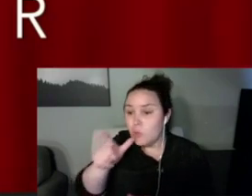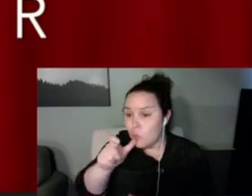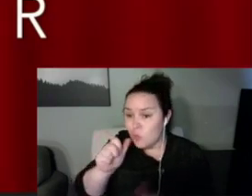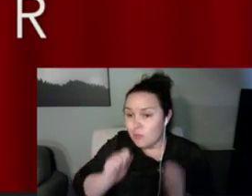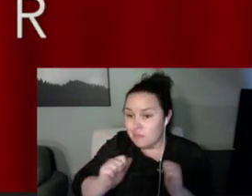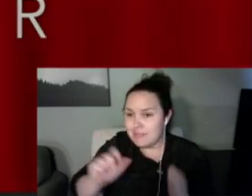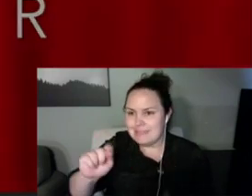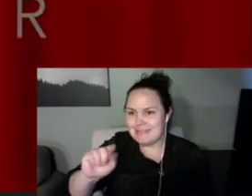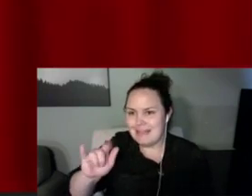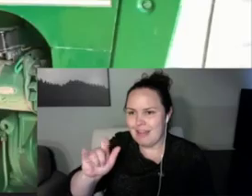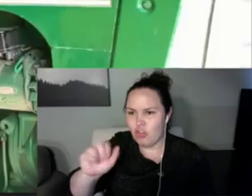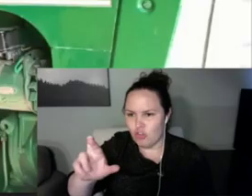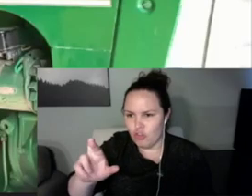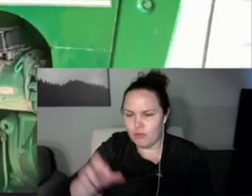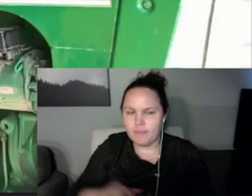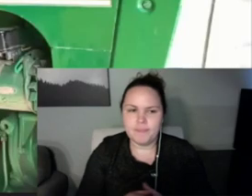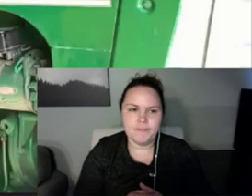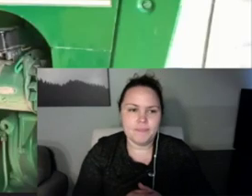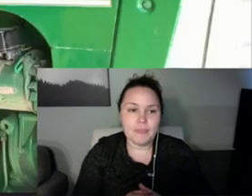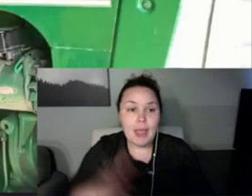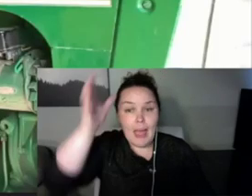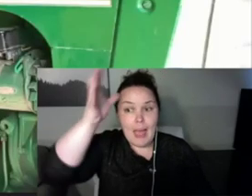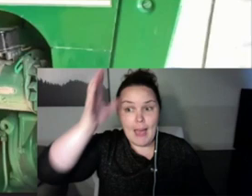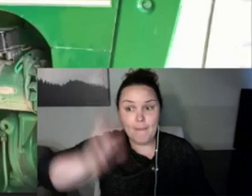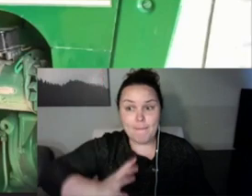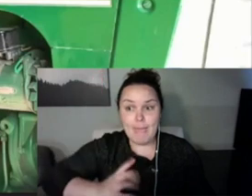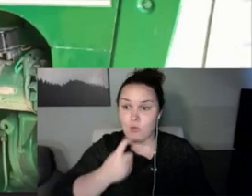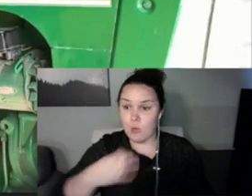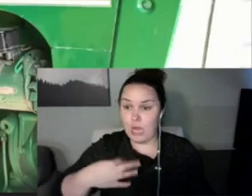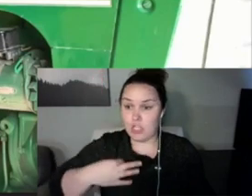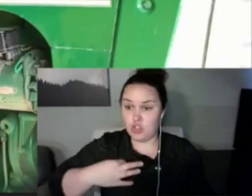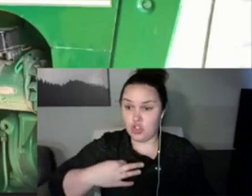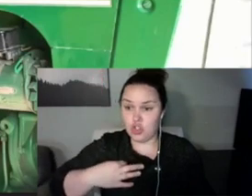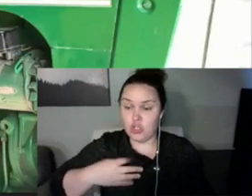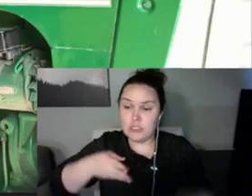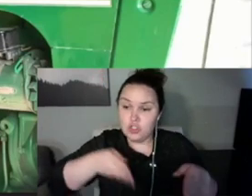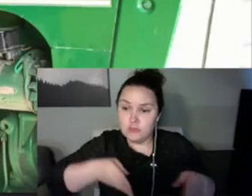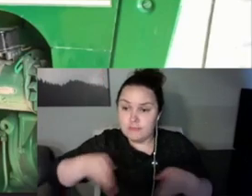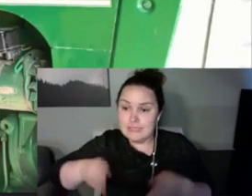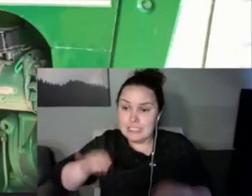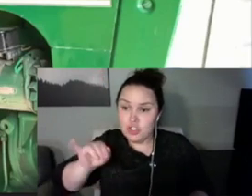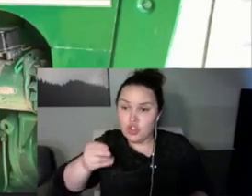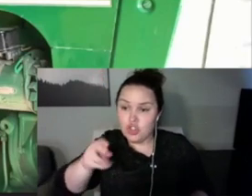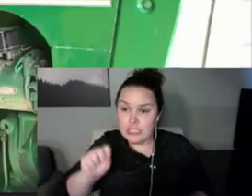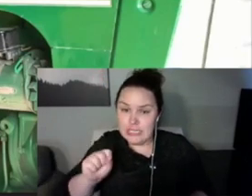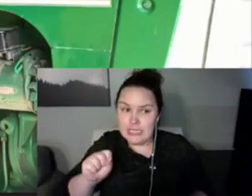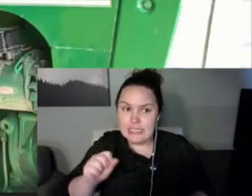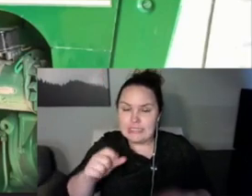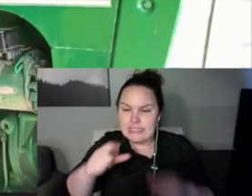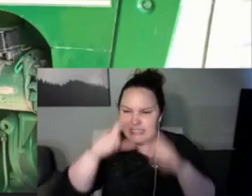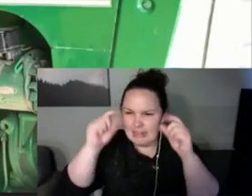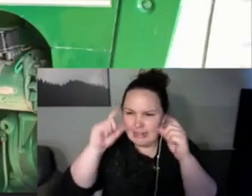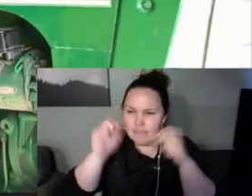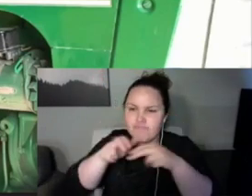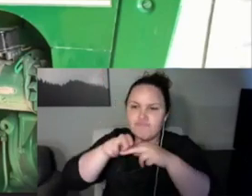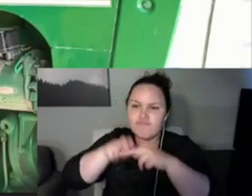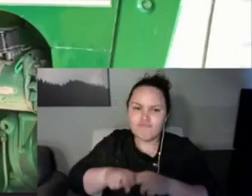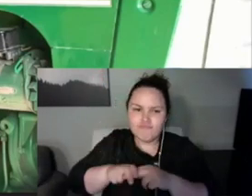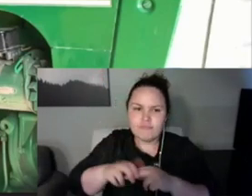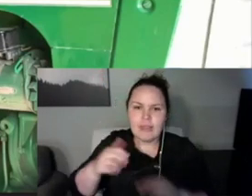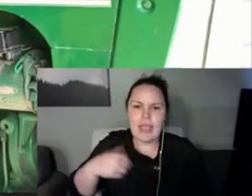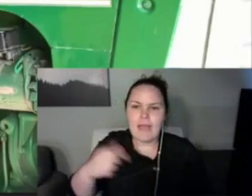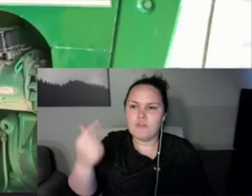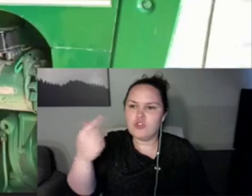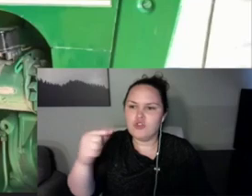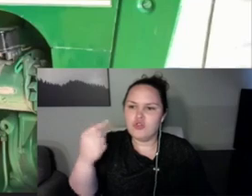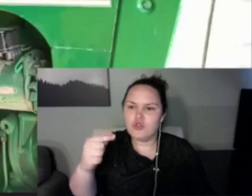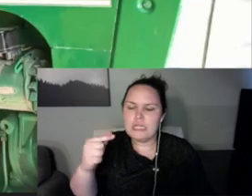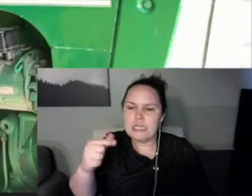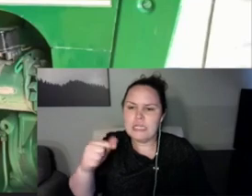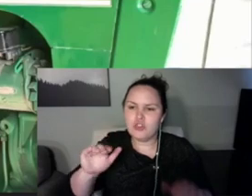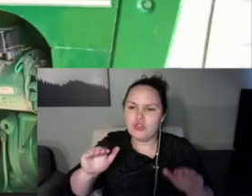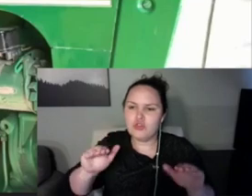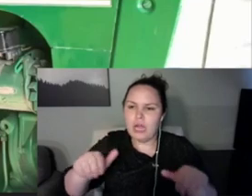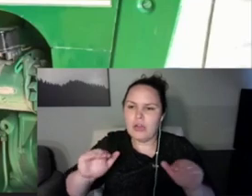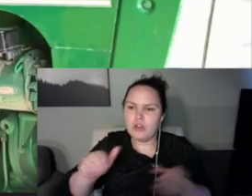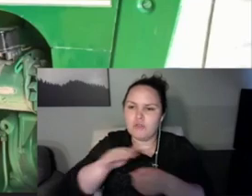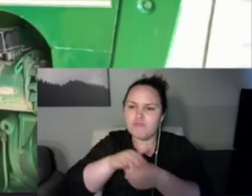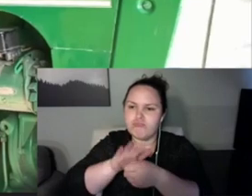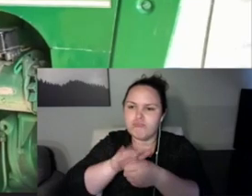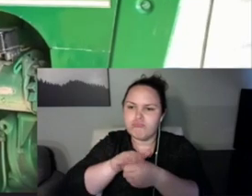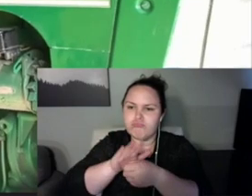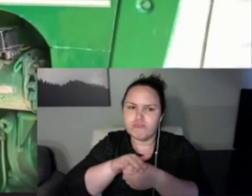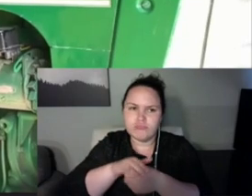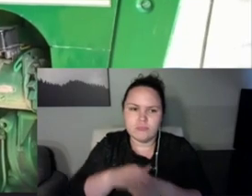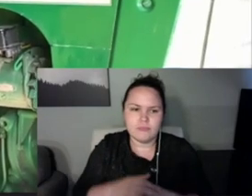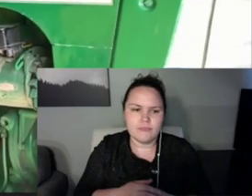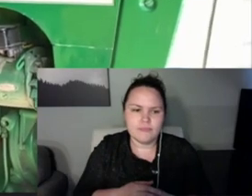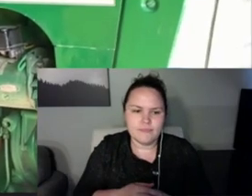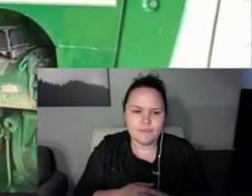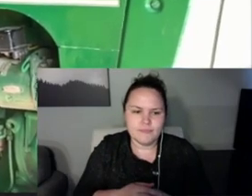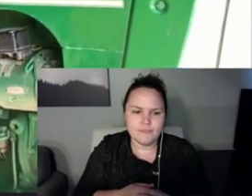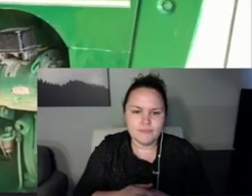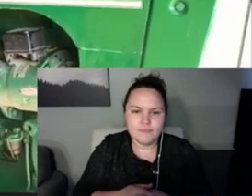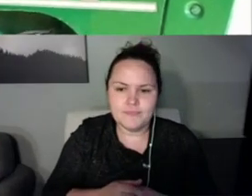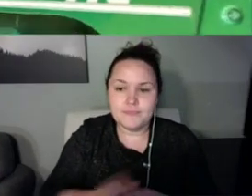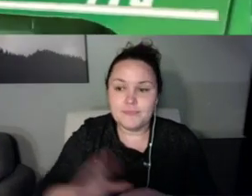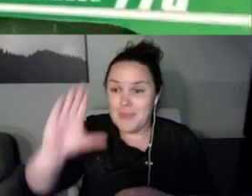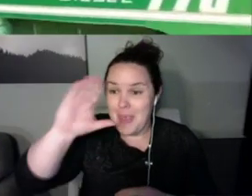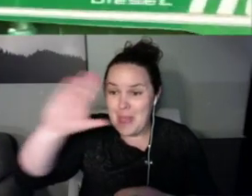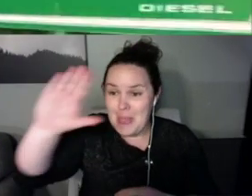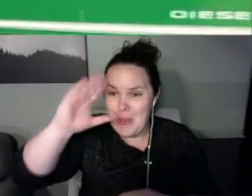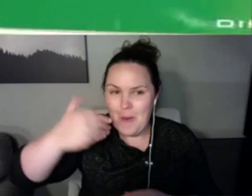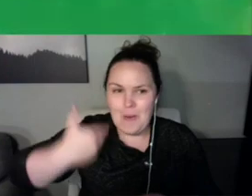Center. We were asked to send a video in to you and show you some of our talents.